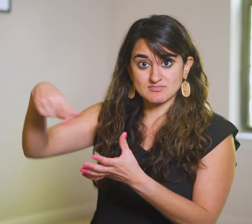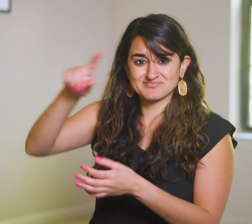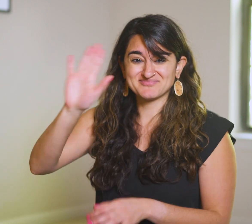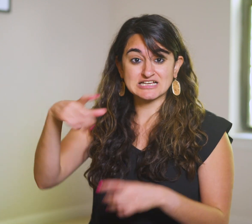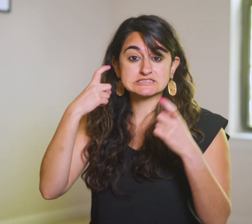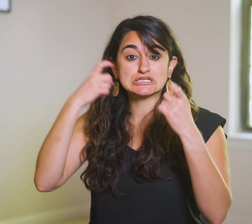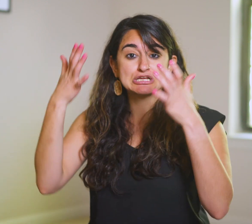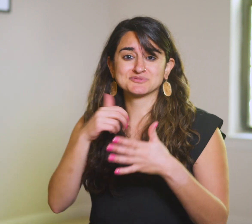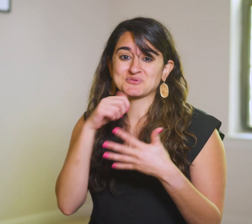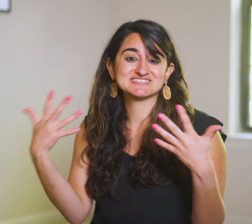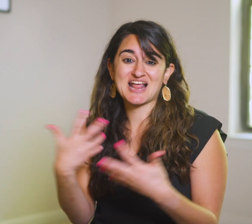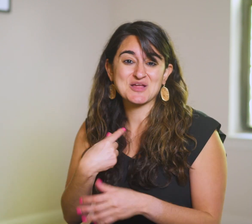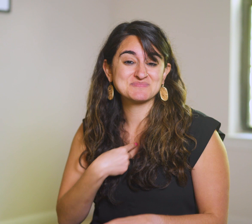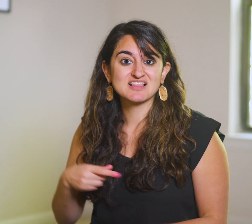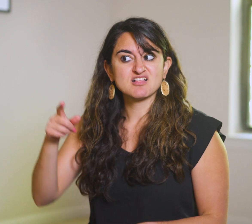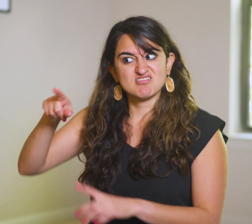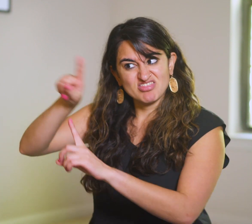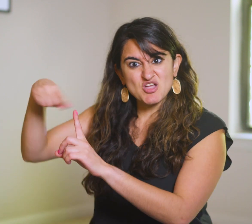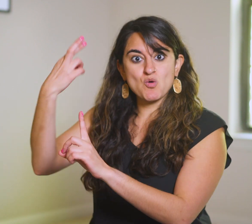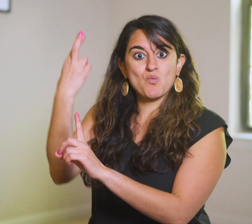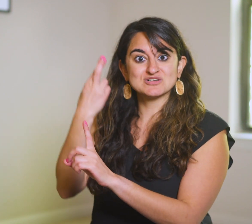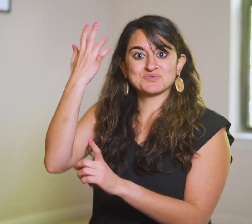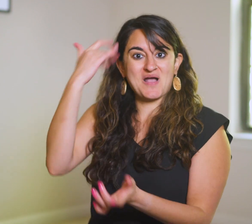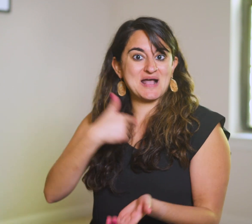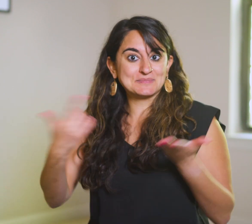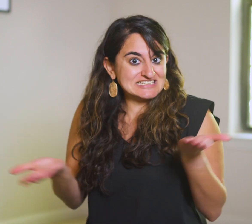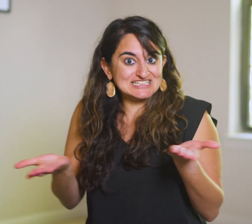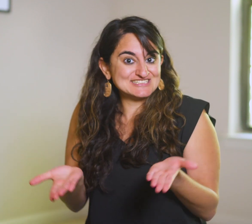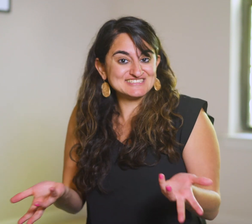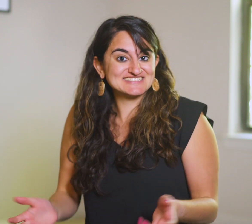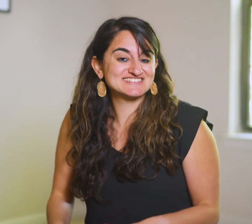“Sinners don’t scare Me. They’re the whole reason I’m here.”